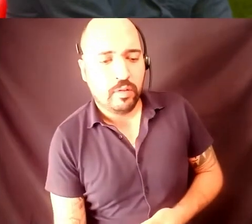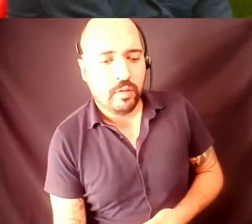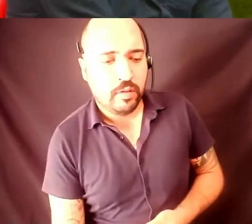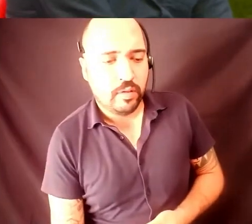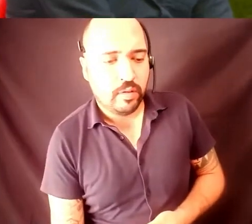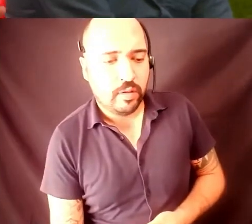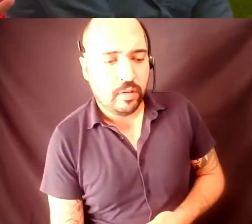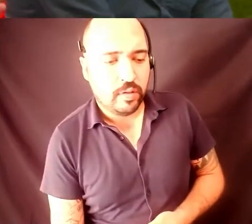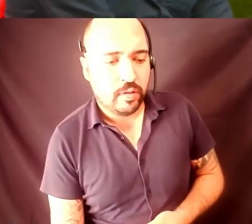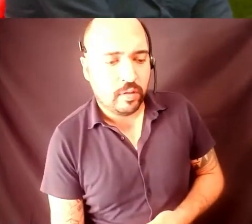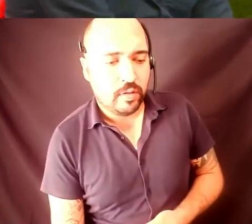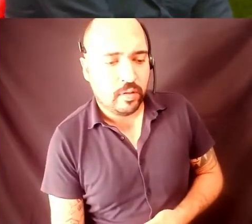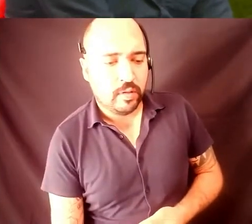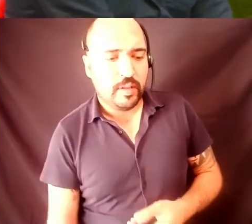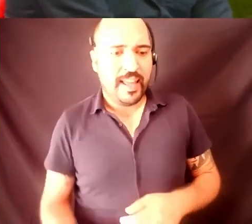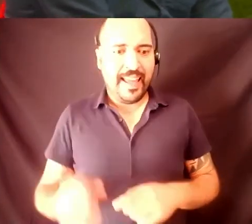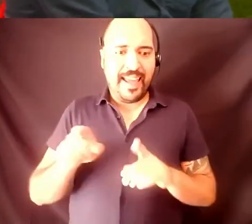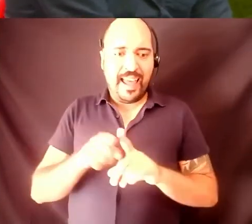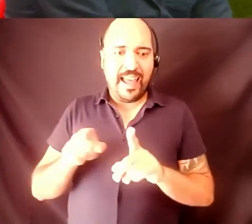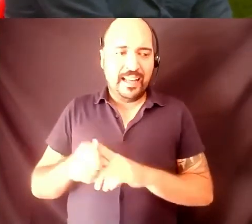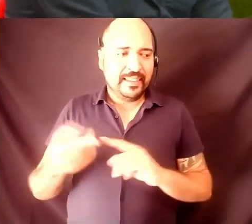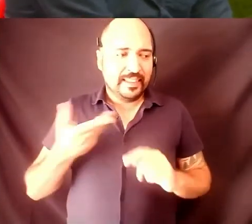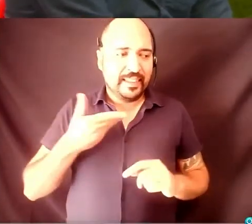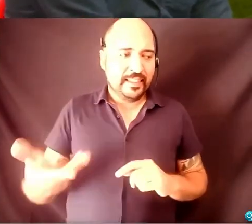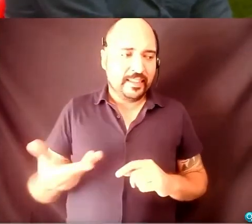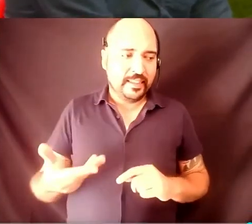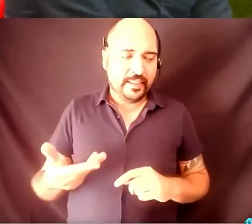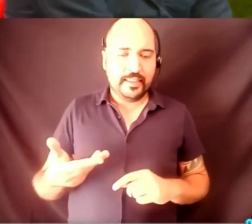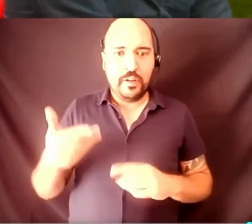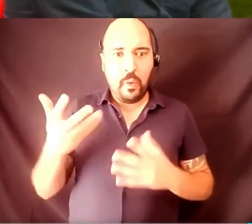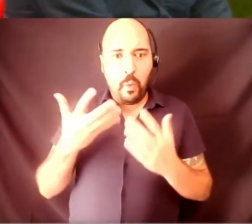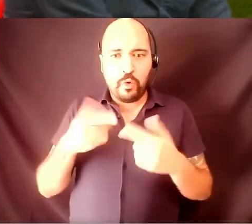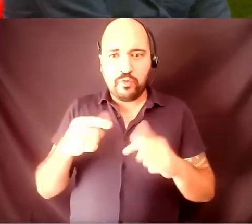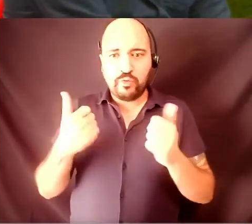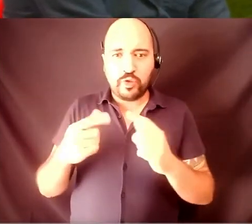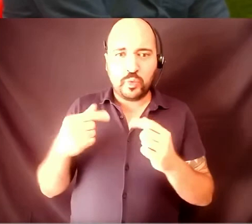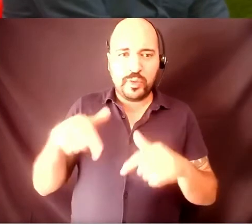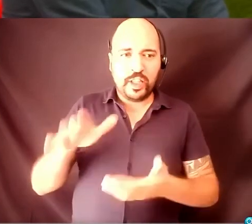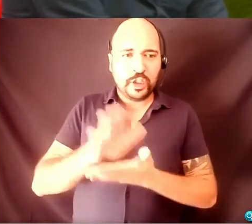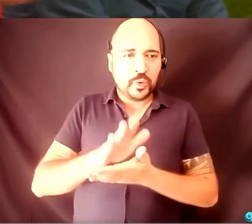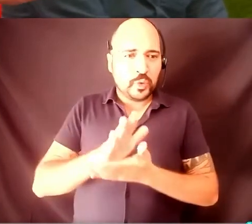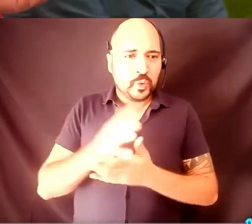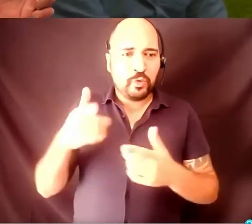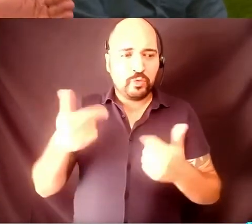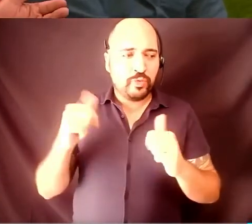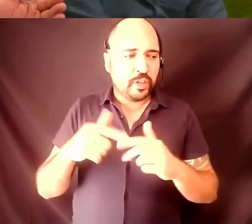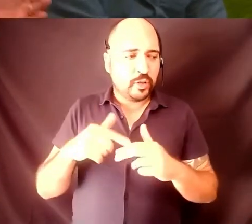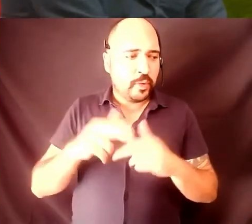learning about: What are you trying to do with this school? What are you guys trying to build? What are your goals over the next five to ten years?